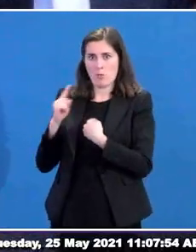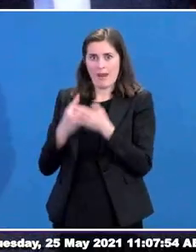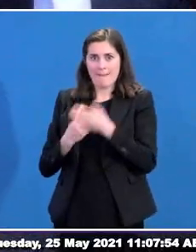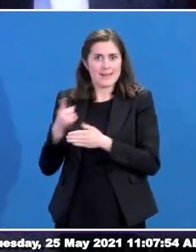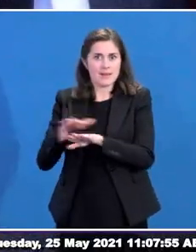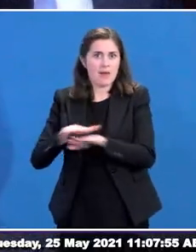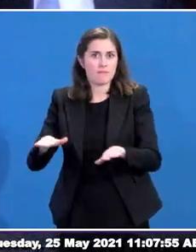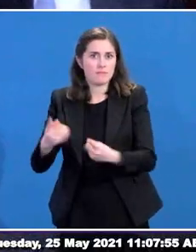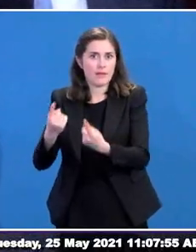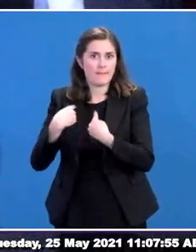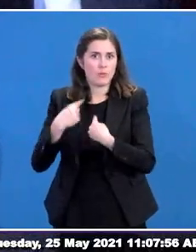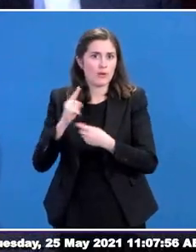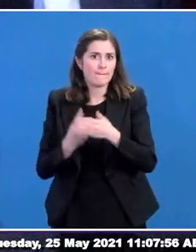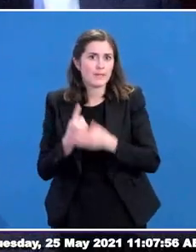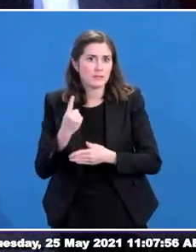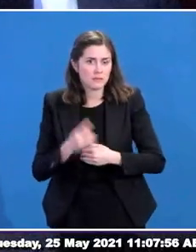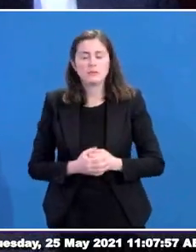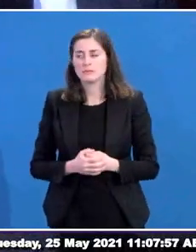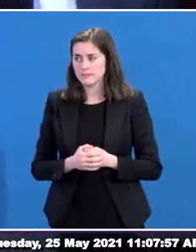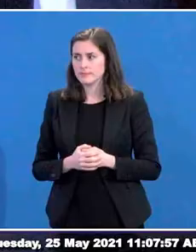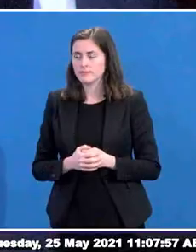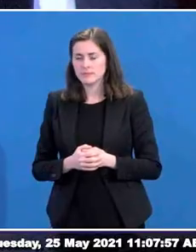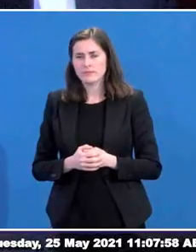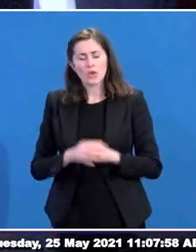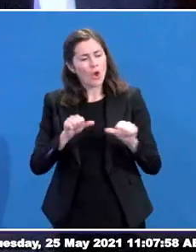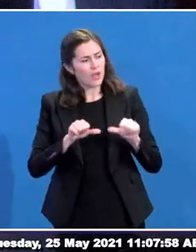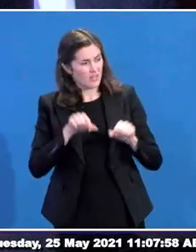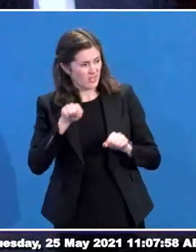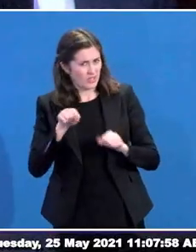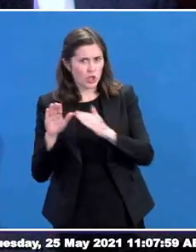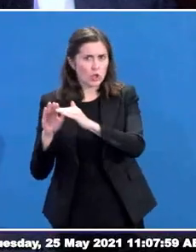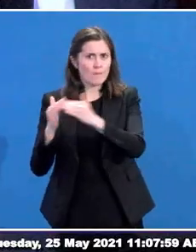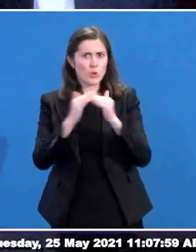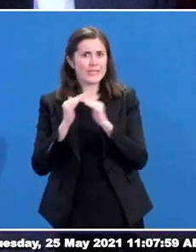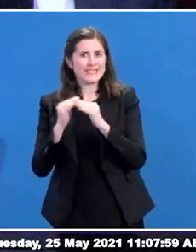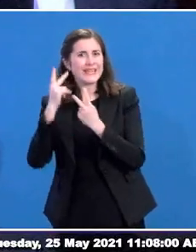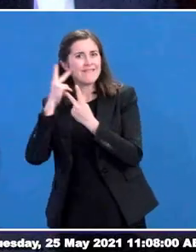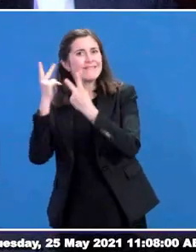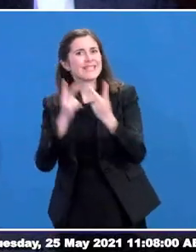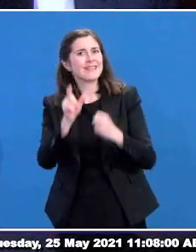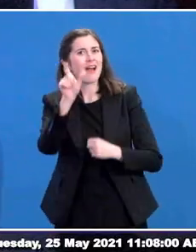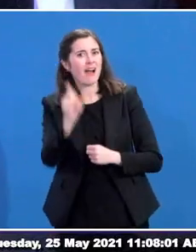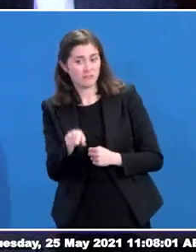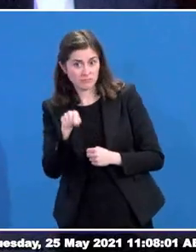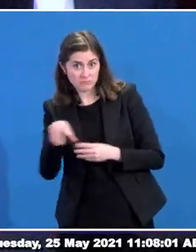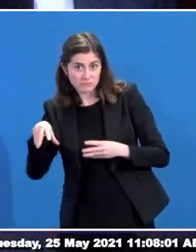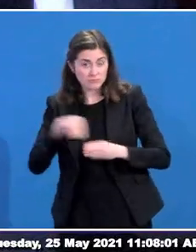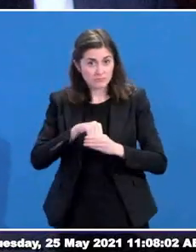of whether you had a view that the community visitors were also part of the advocacy on behalf of the residents